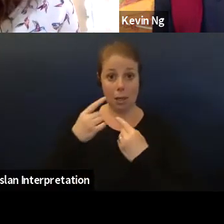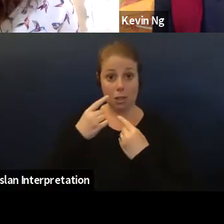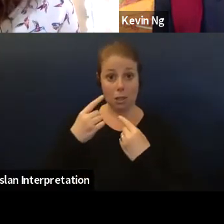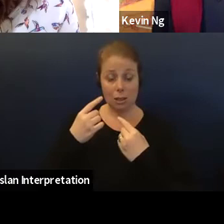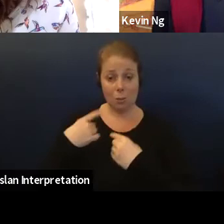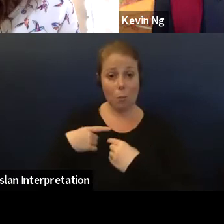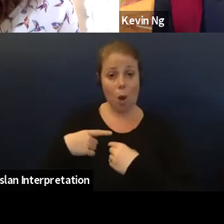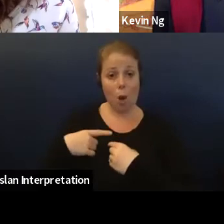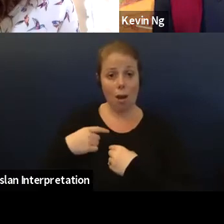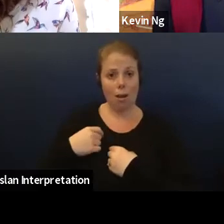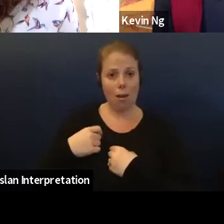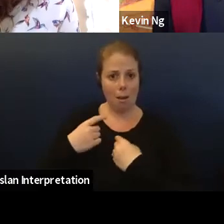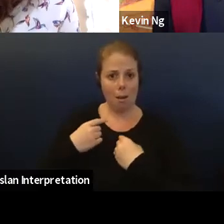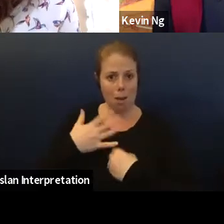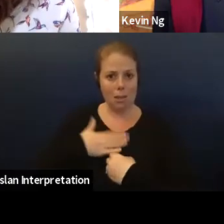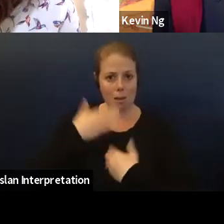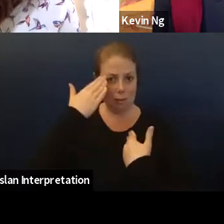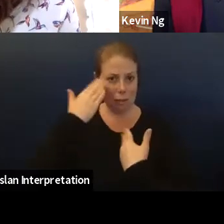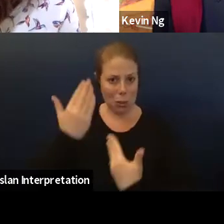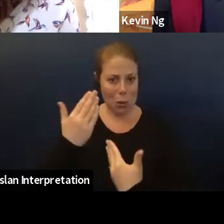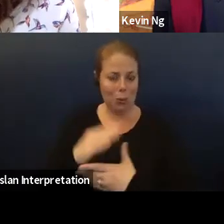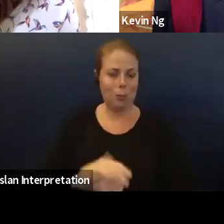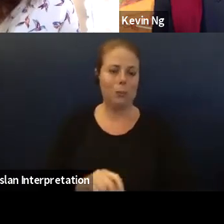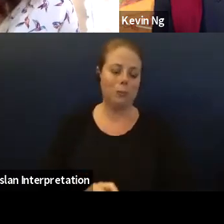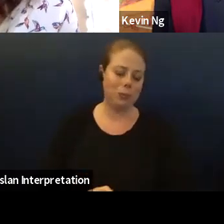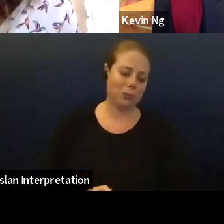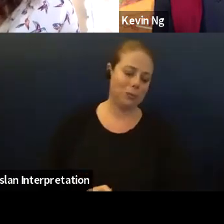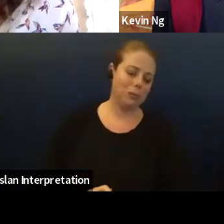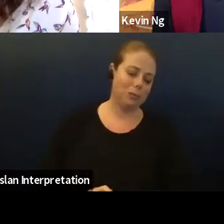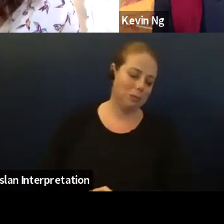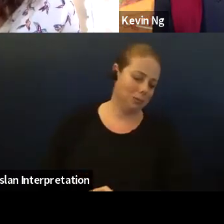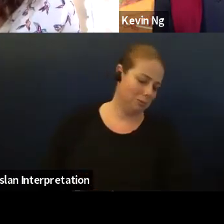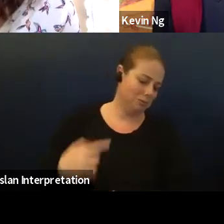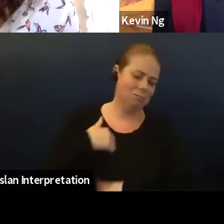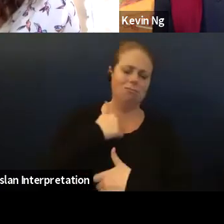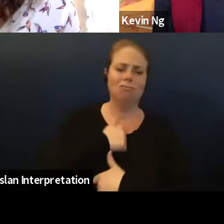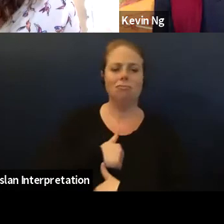I definitely enjoyed stronger analytical thinking.